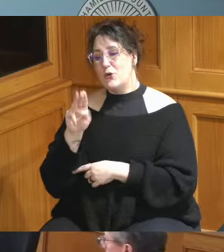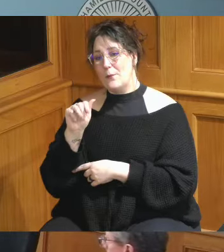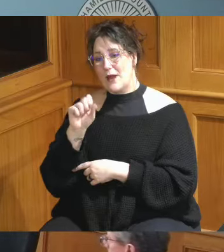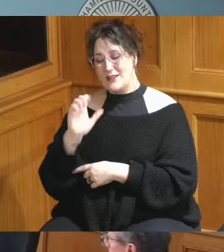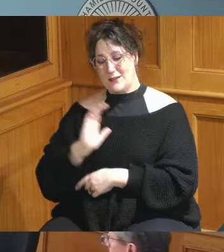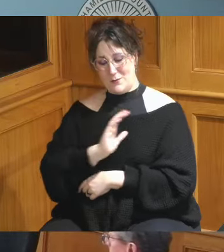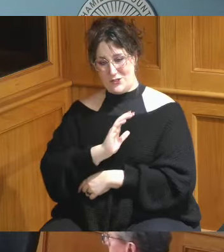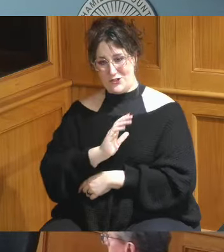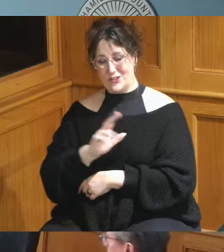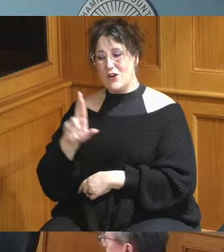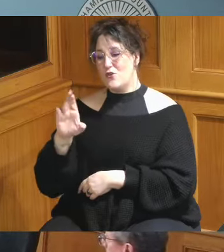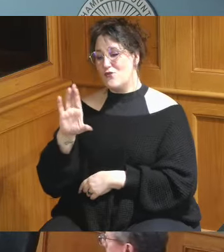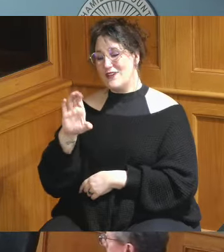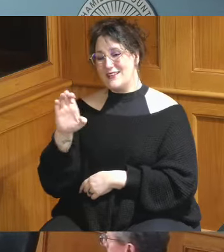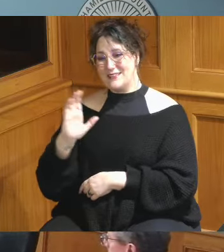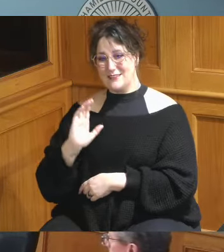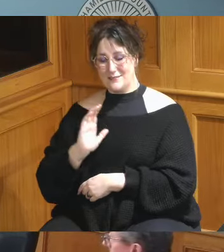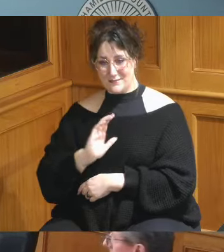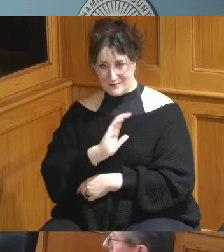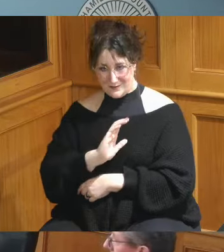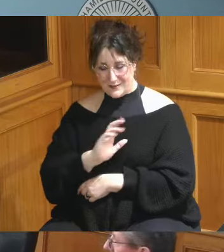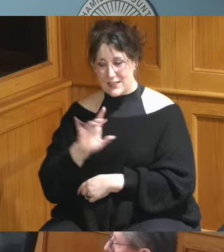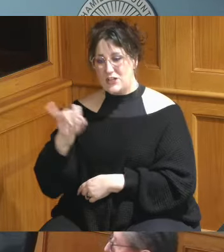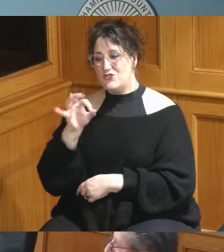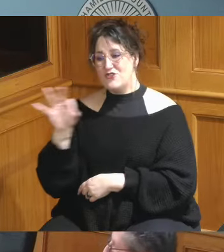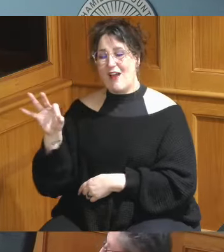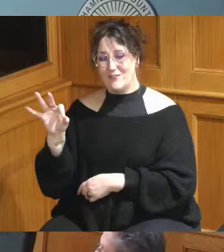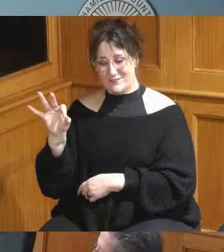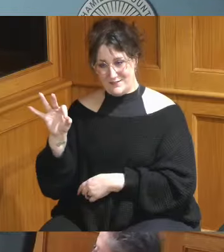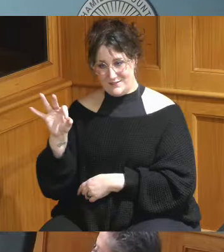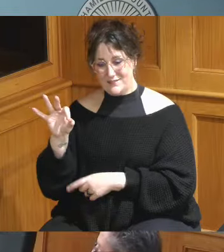Hamilton County Commissioner Alicia Reece. Jeff Aluotto, County Administrator. Patrick Dressing,